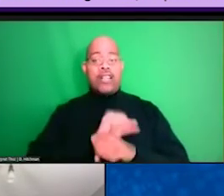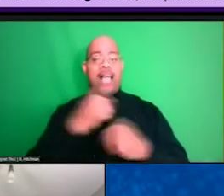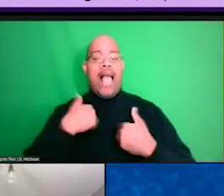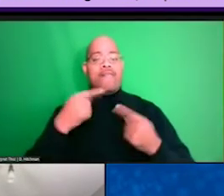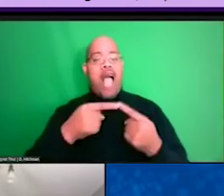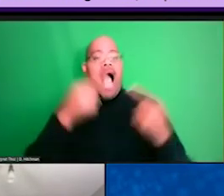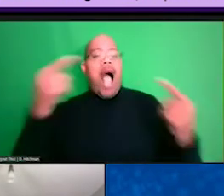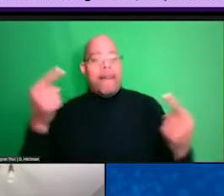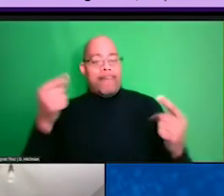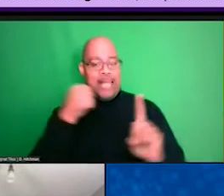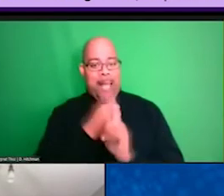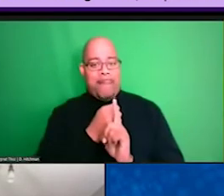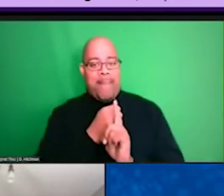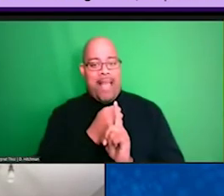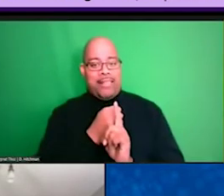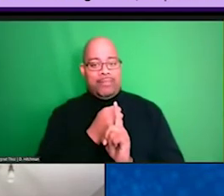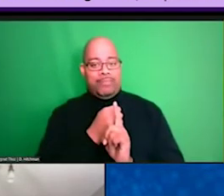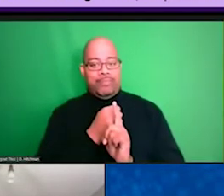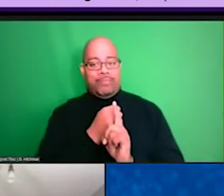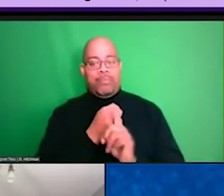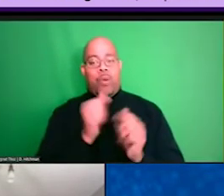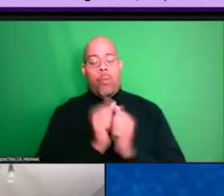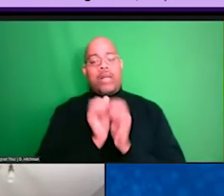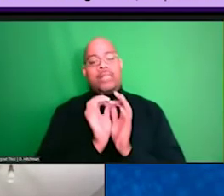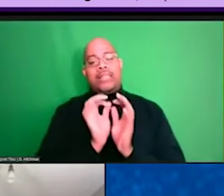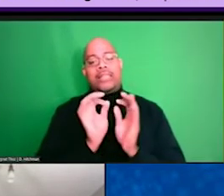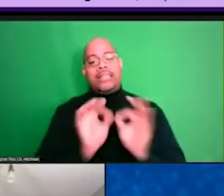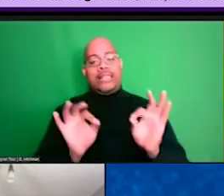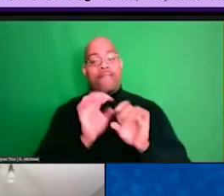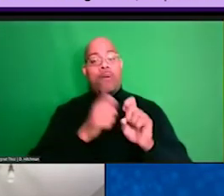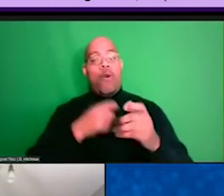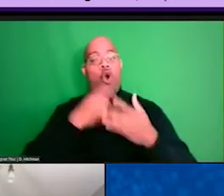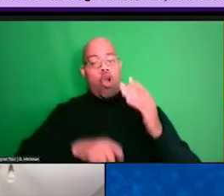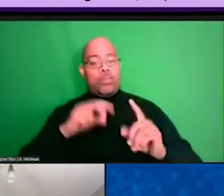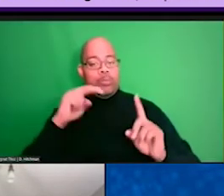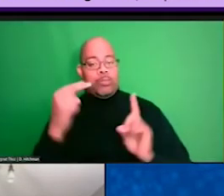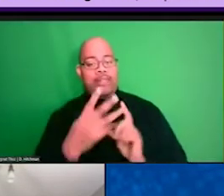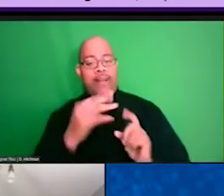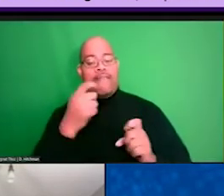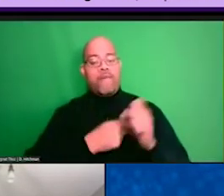impact from a cost perspective and from a product performance perspective